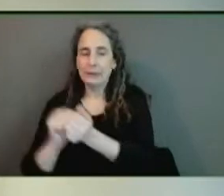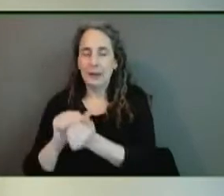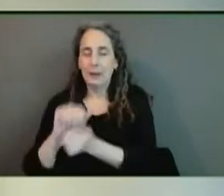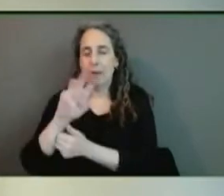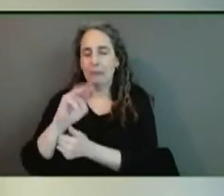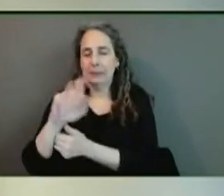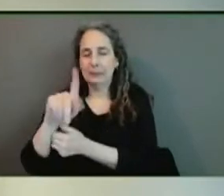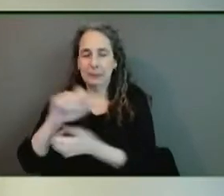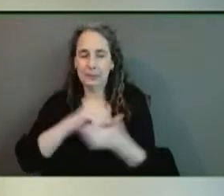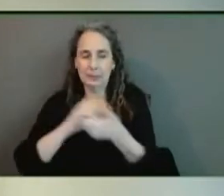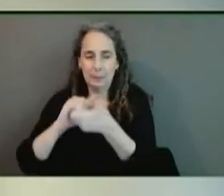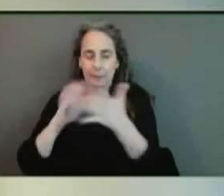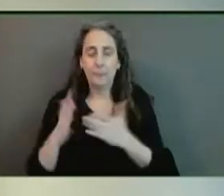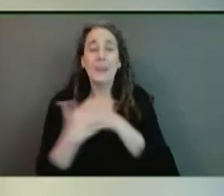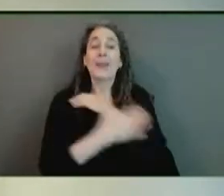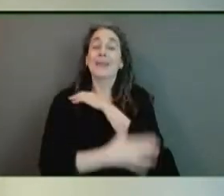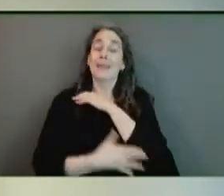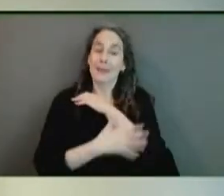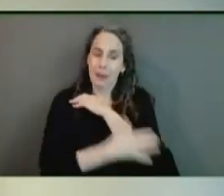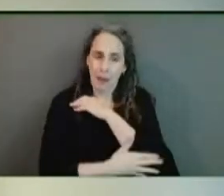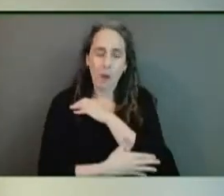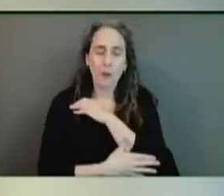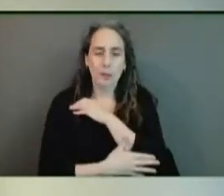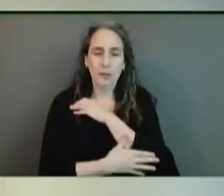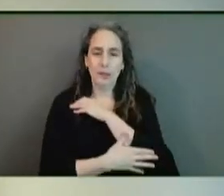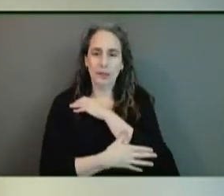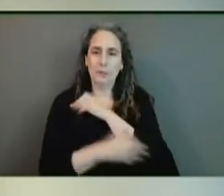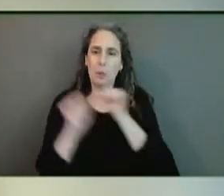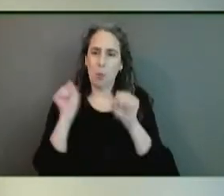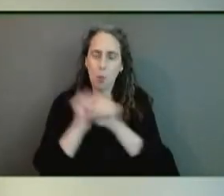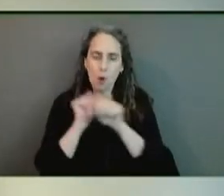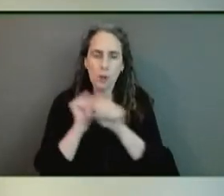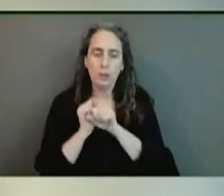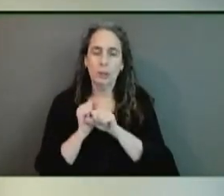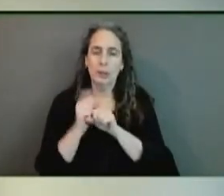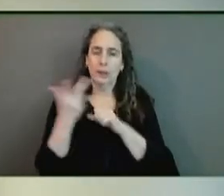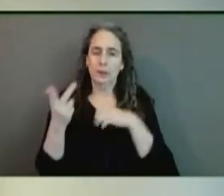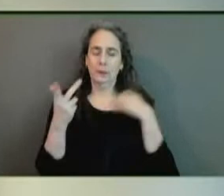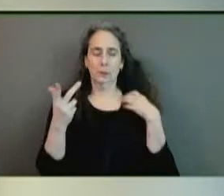conversation with M.C.P.S.